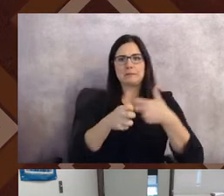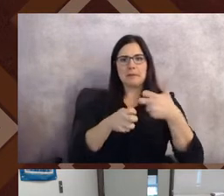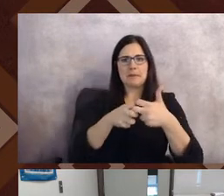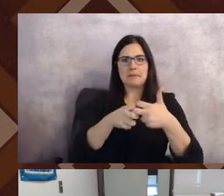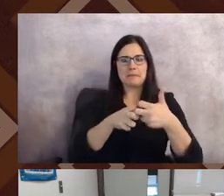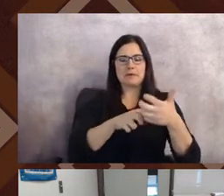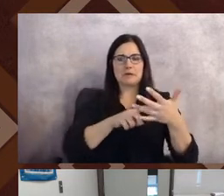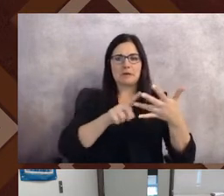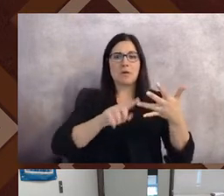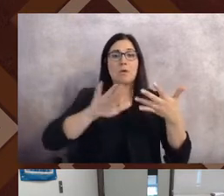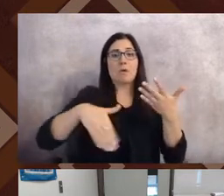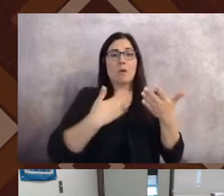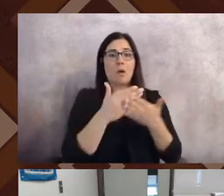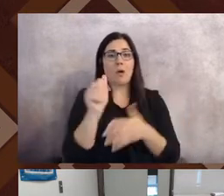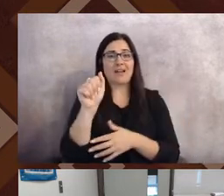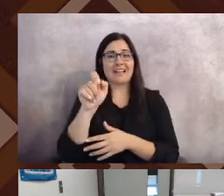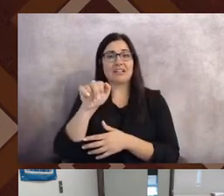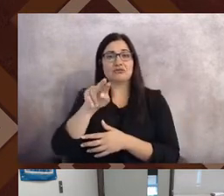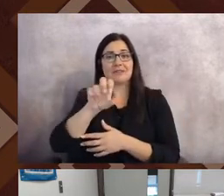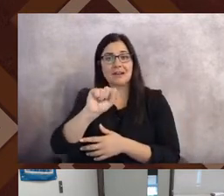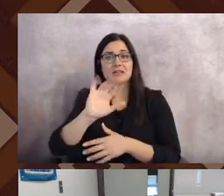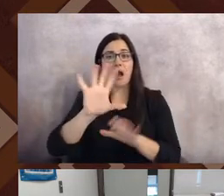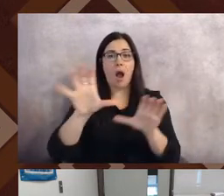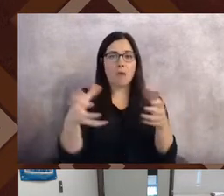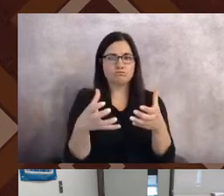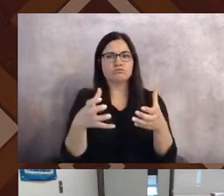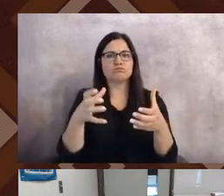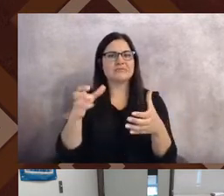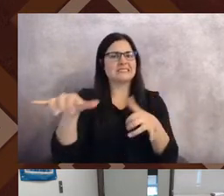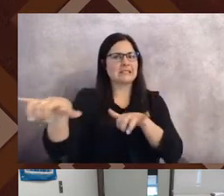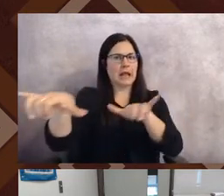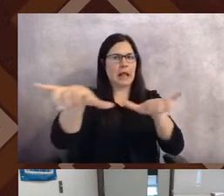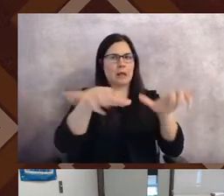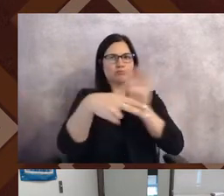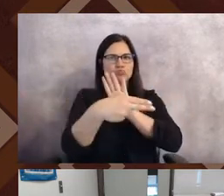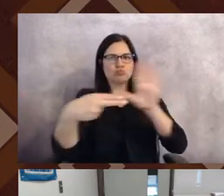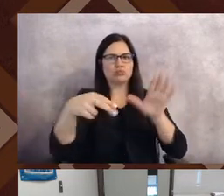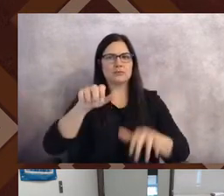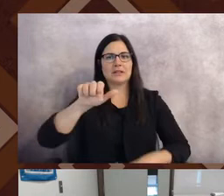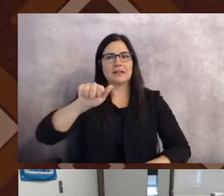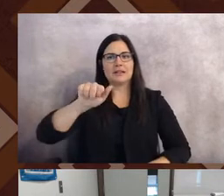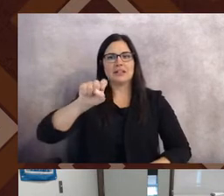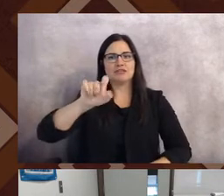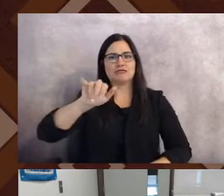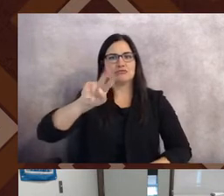all Asians are lumped under one all encompassing category of being Asian.